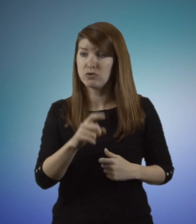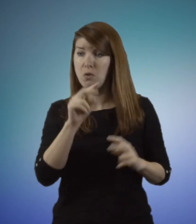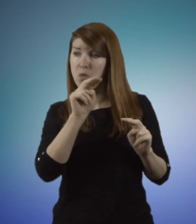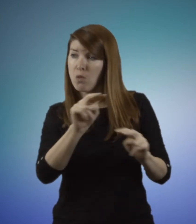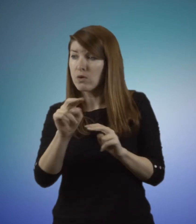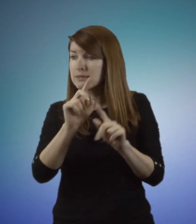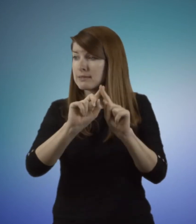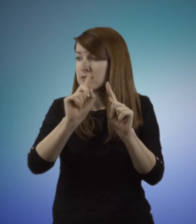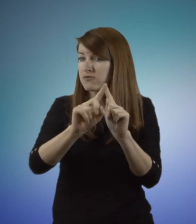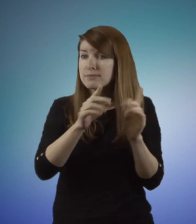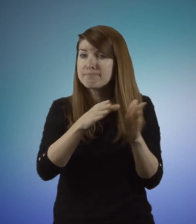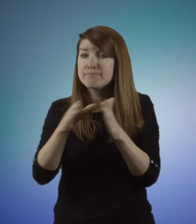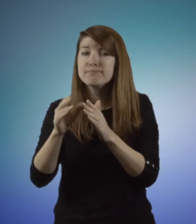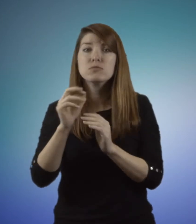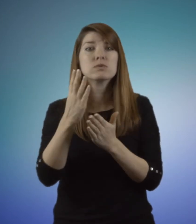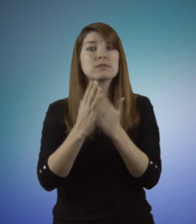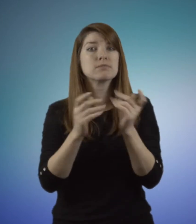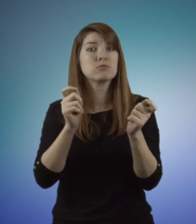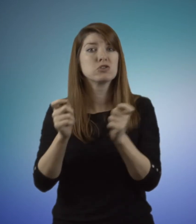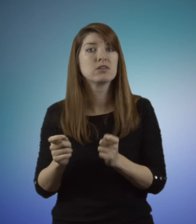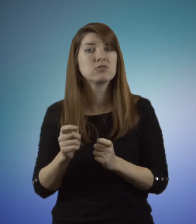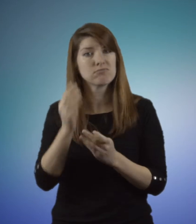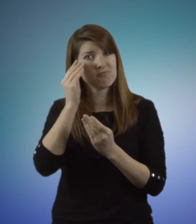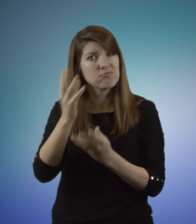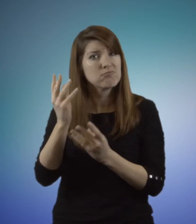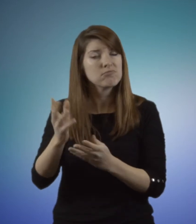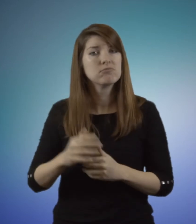This is why I feel like we might need to look into different avenue or some changes.